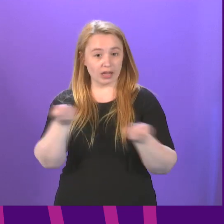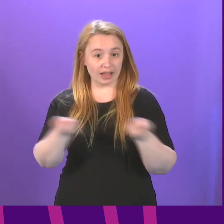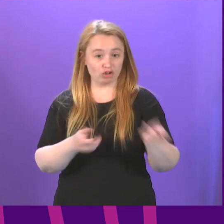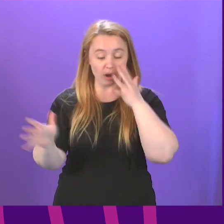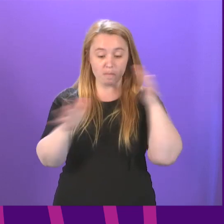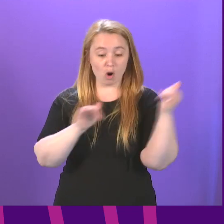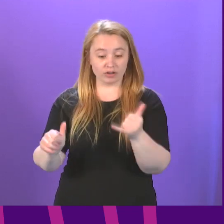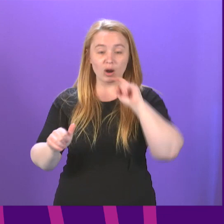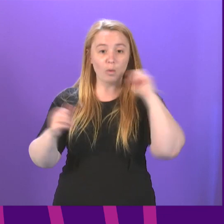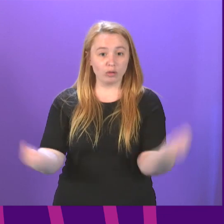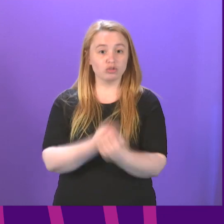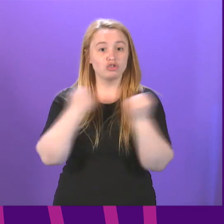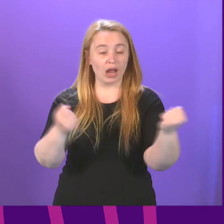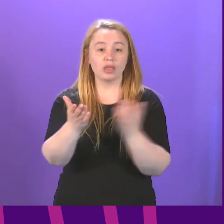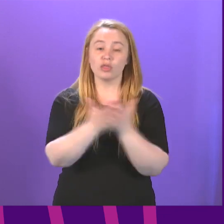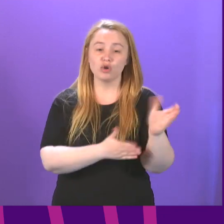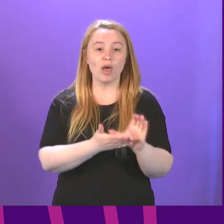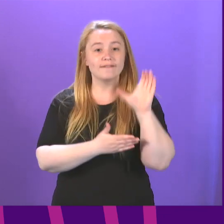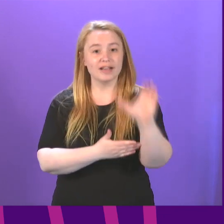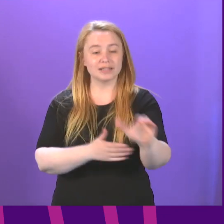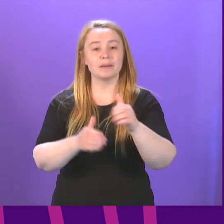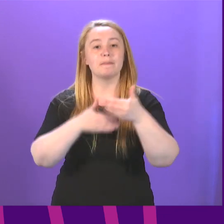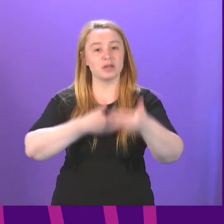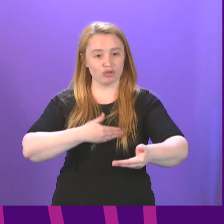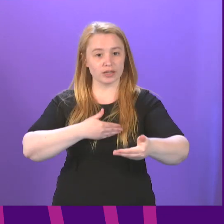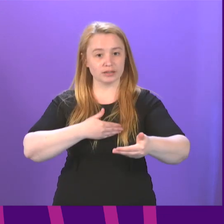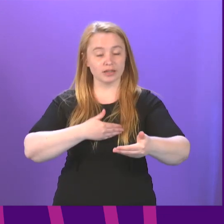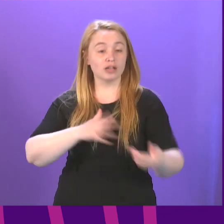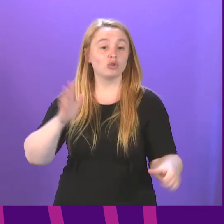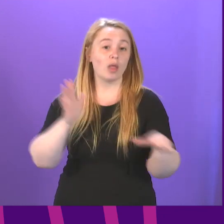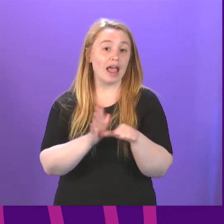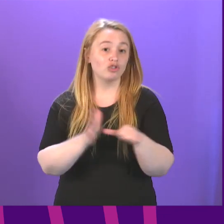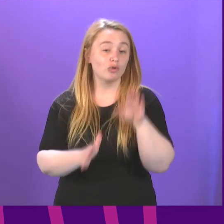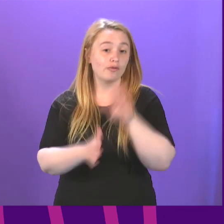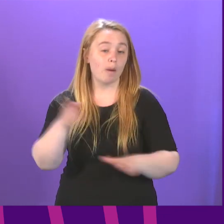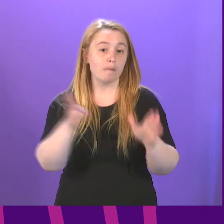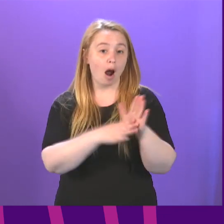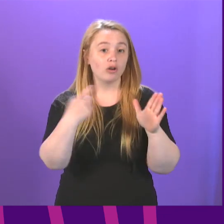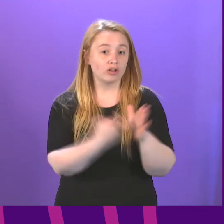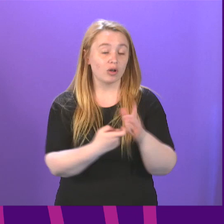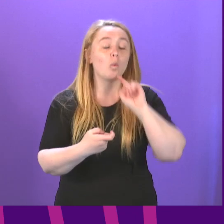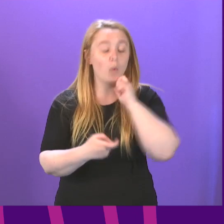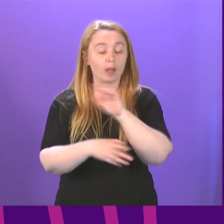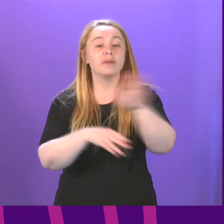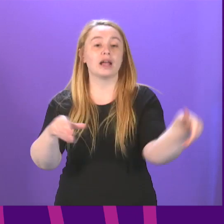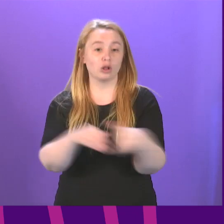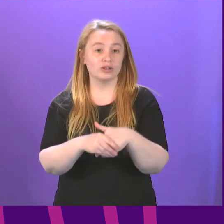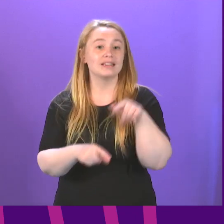investment period. The issue that Mark Ruskell has raised will be part of that consideration.